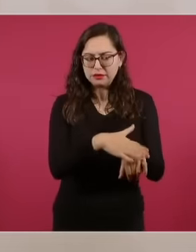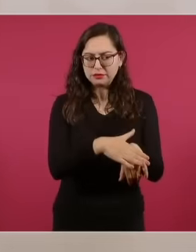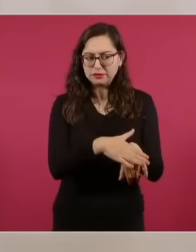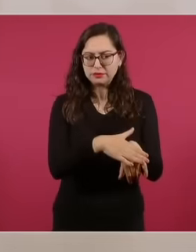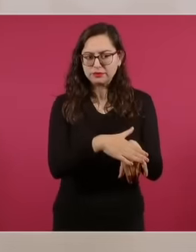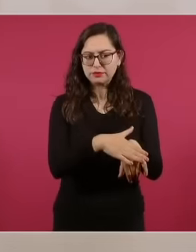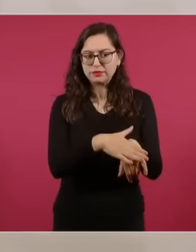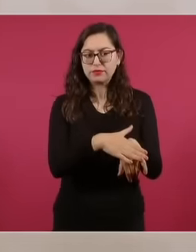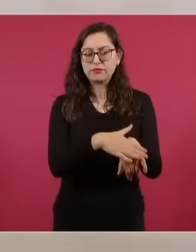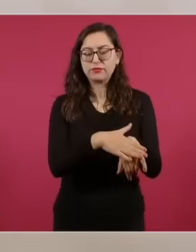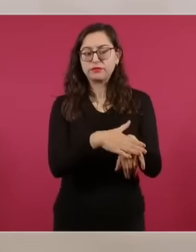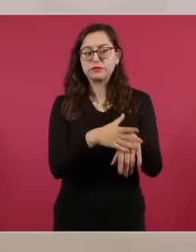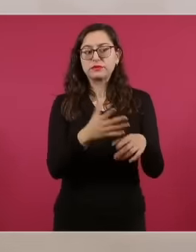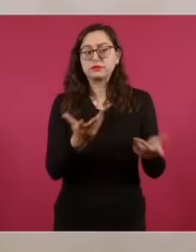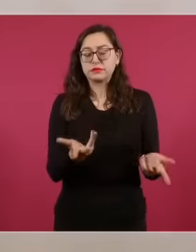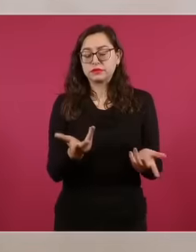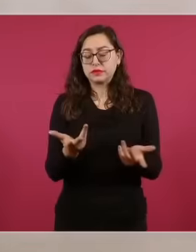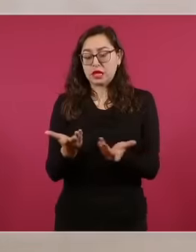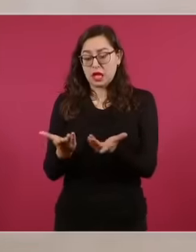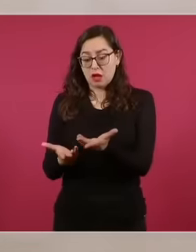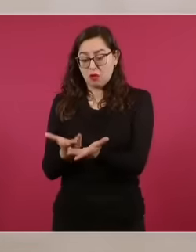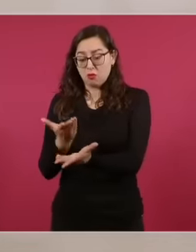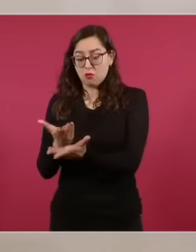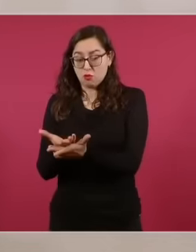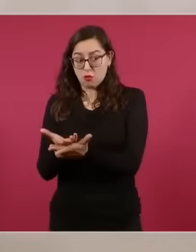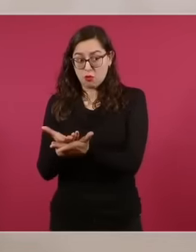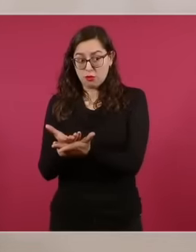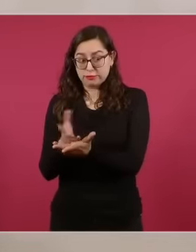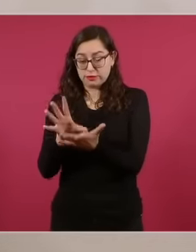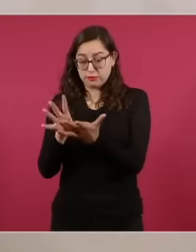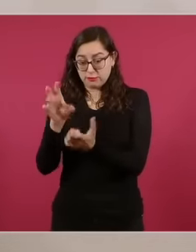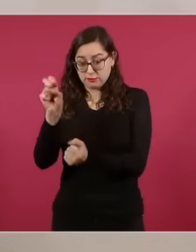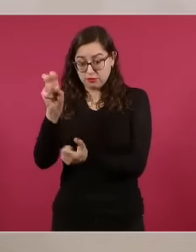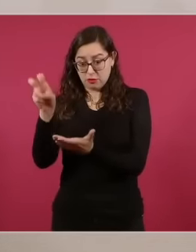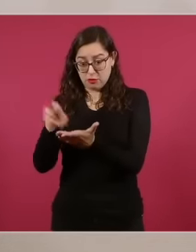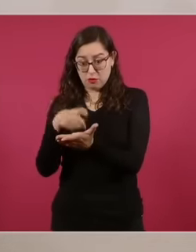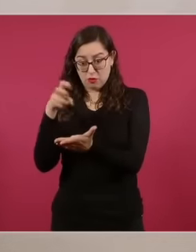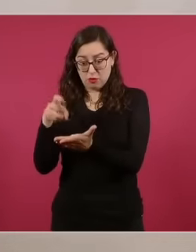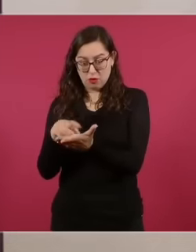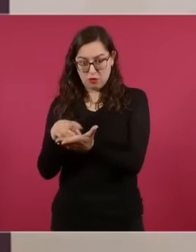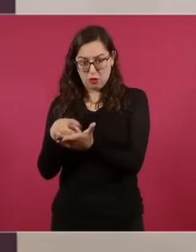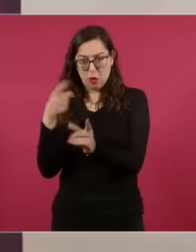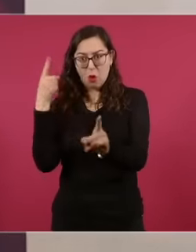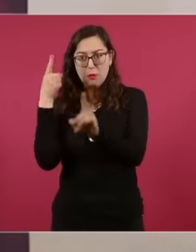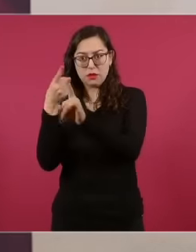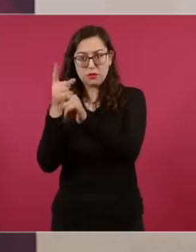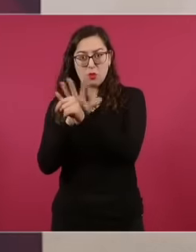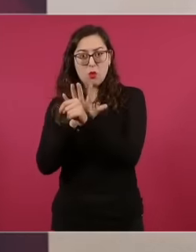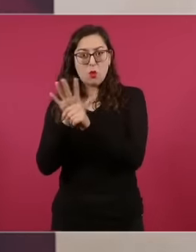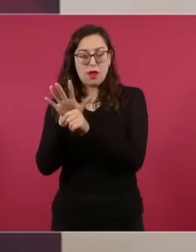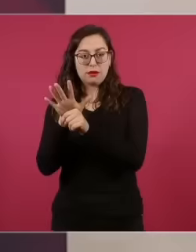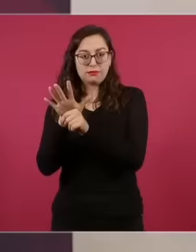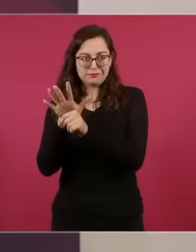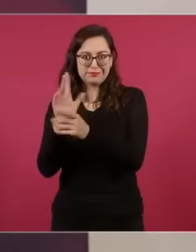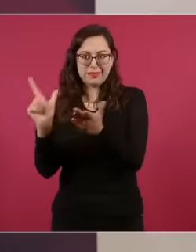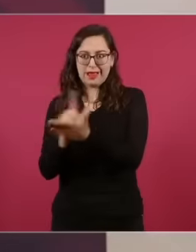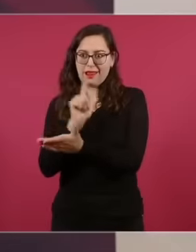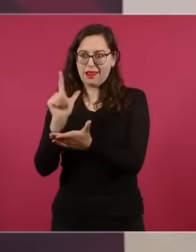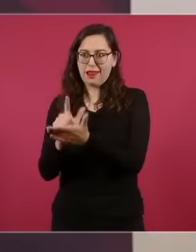objective of the constitutional reform initiative is to strengthen the rule of law through